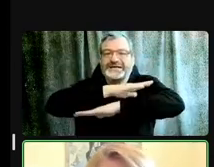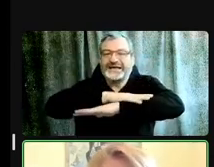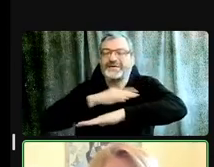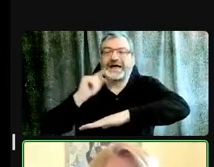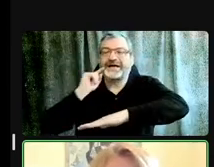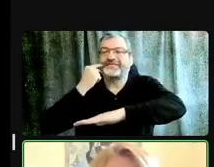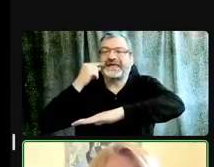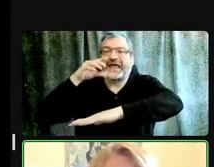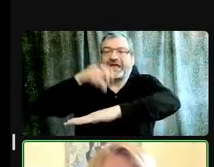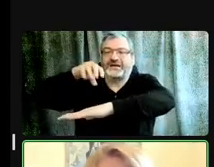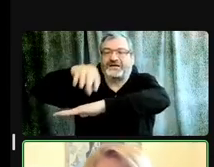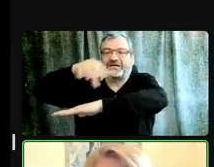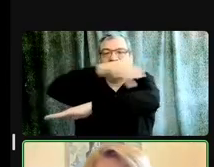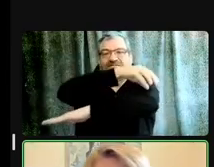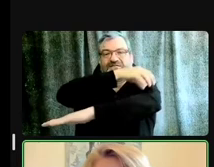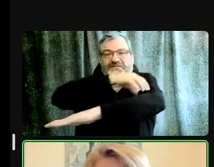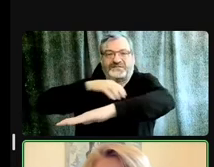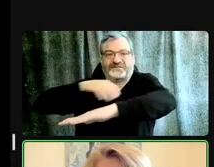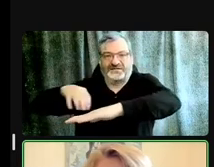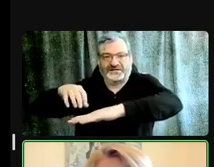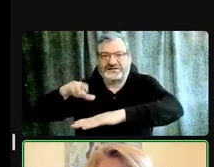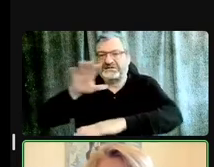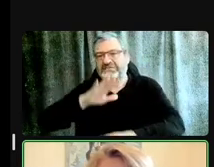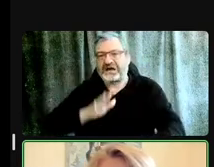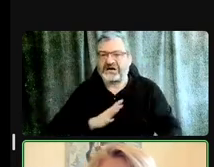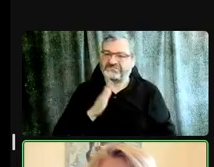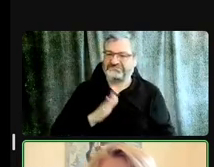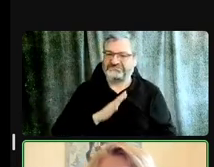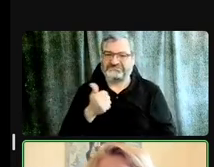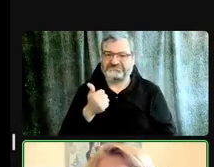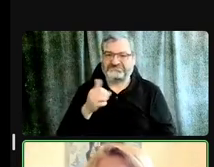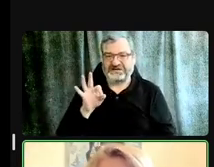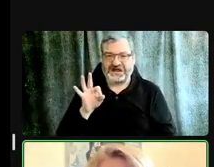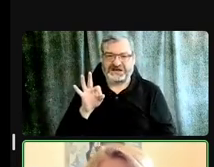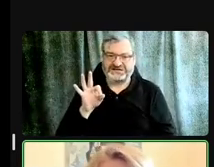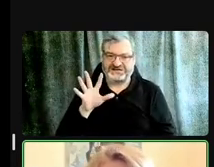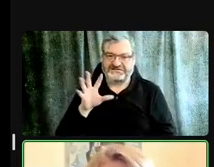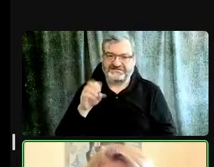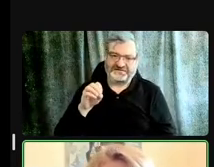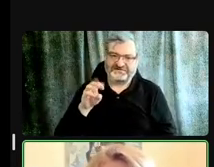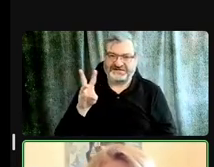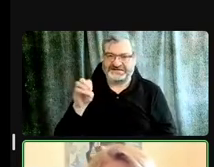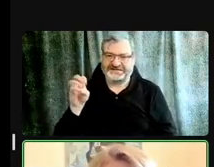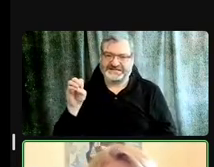and sophisticated kind of 1950s 1960s color palette.